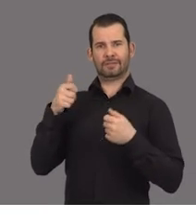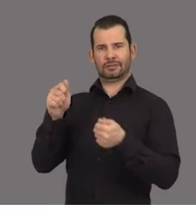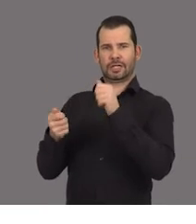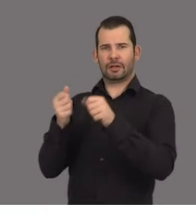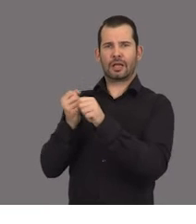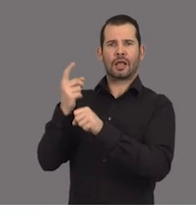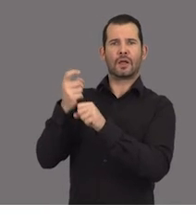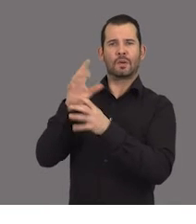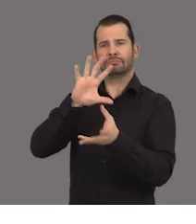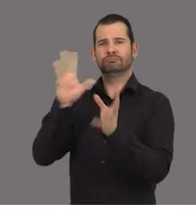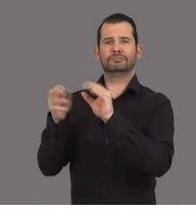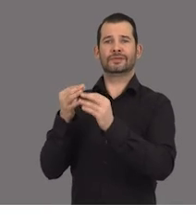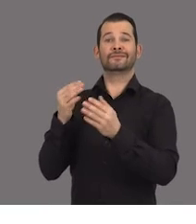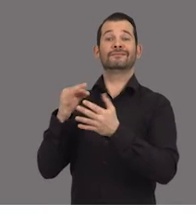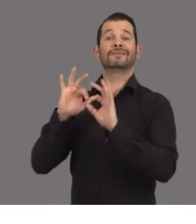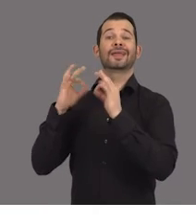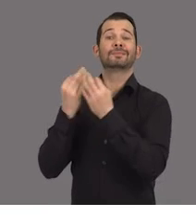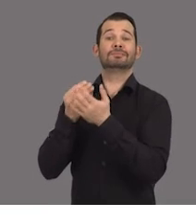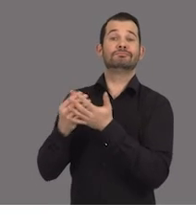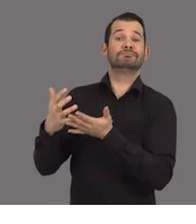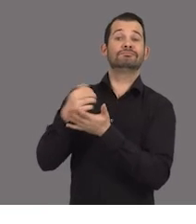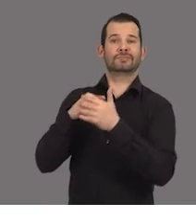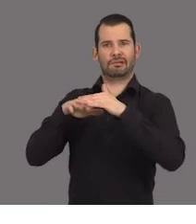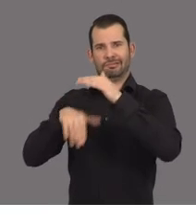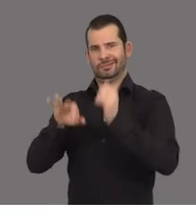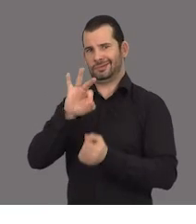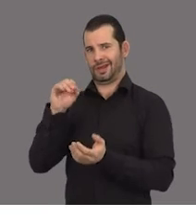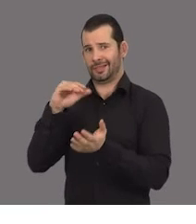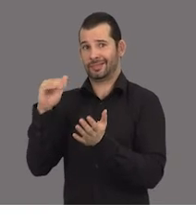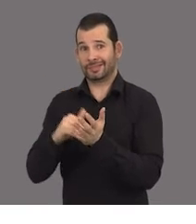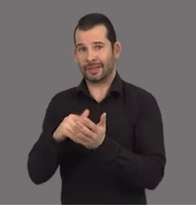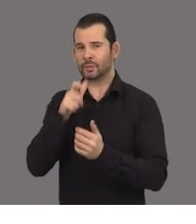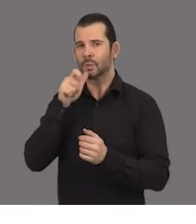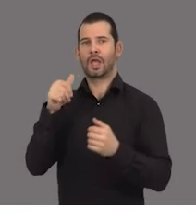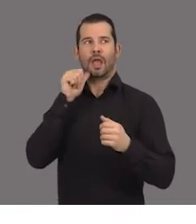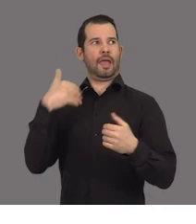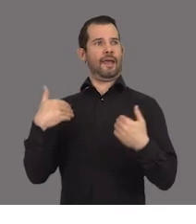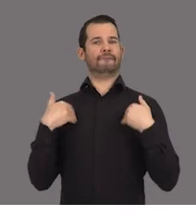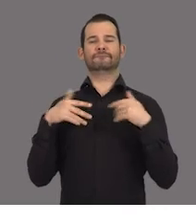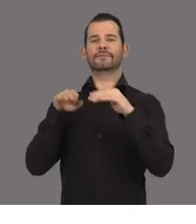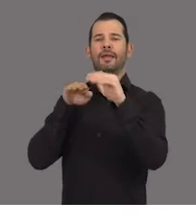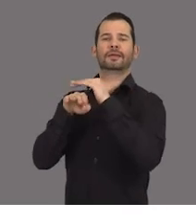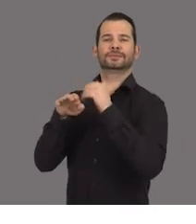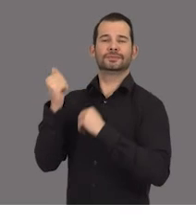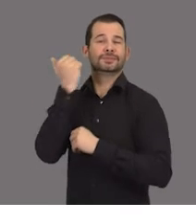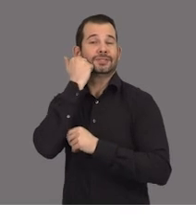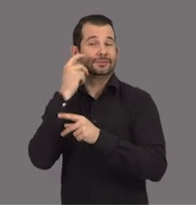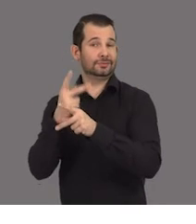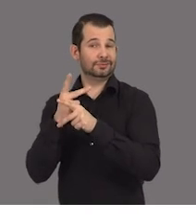net income of less than $90,000 who do not have access to dental insurance.